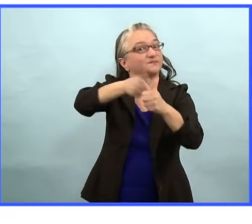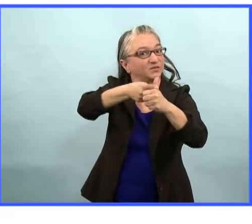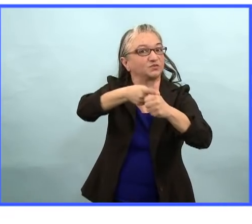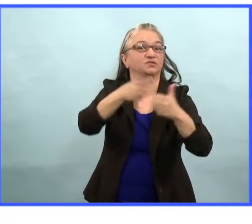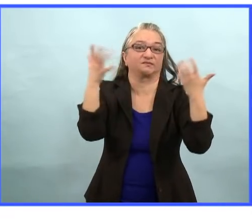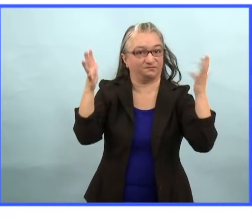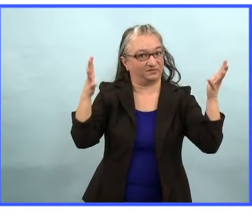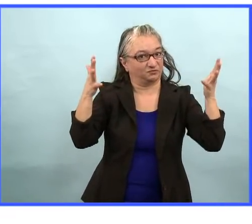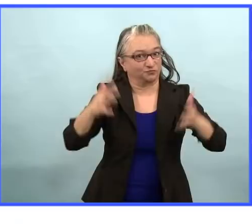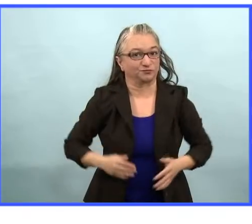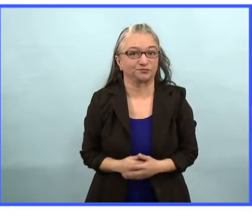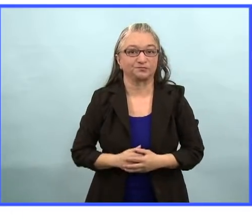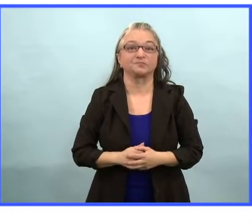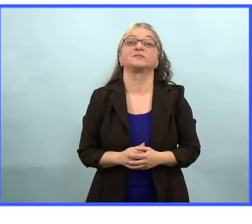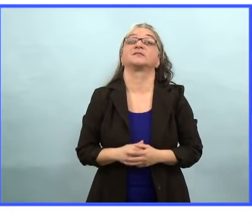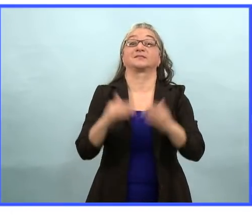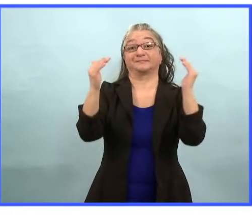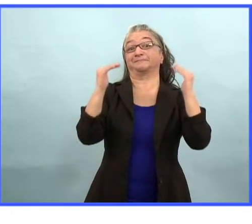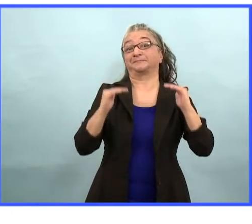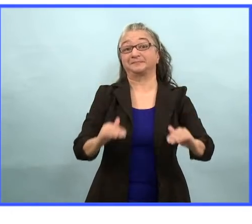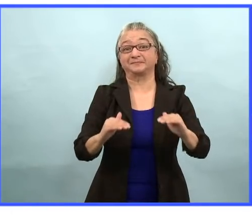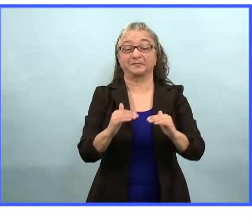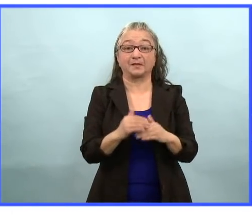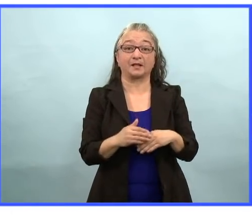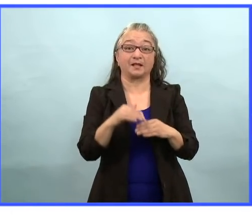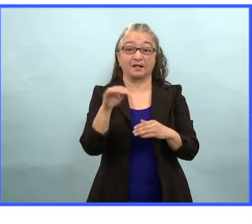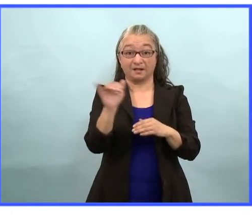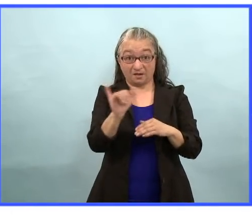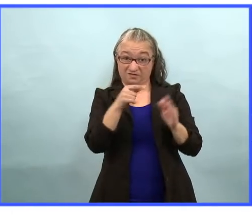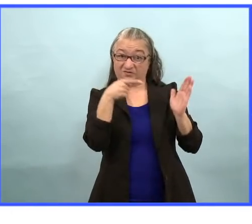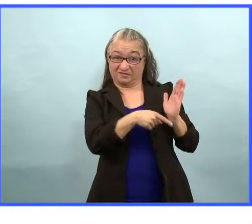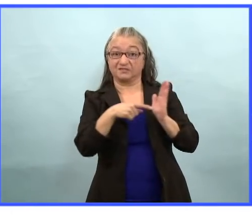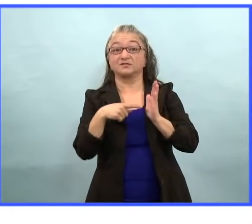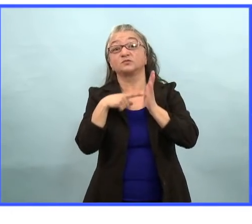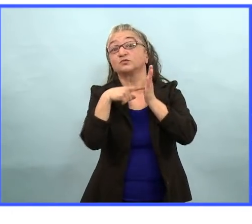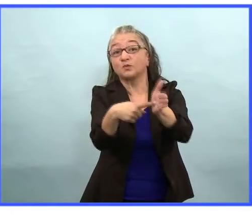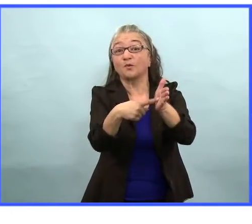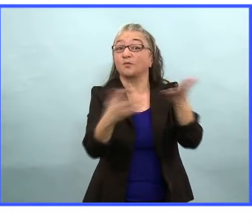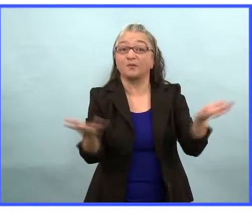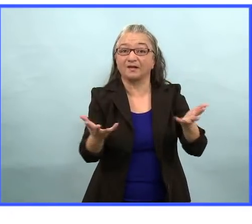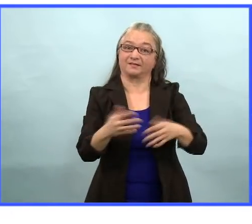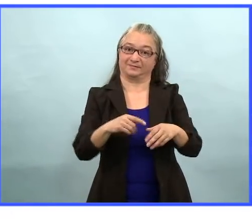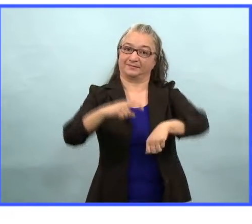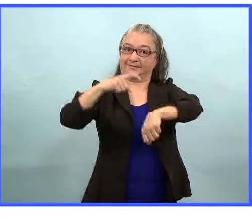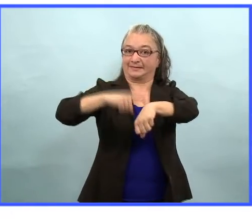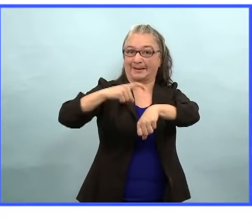so this slide is showing the a timeline of when those first doses were given